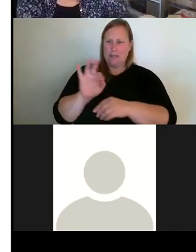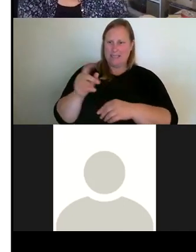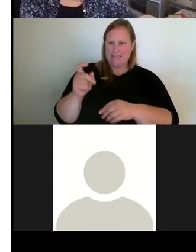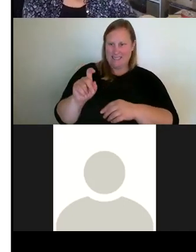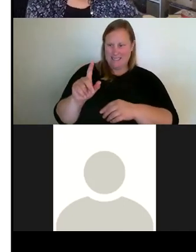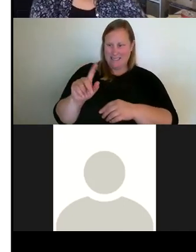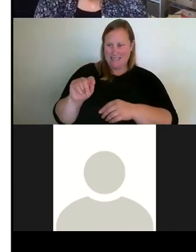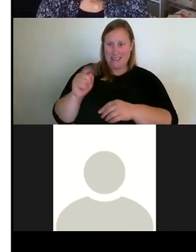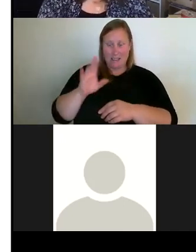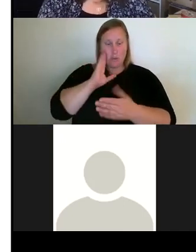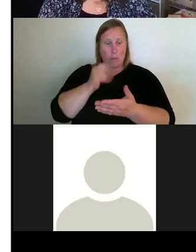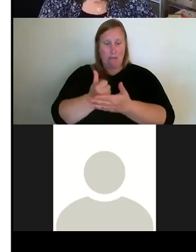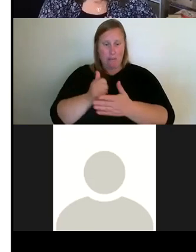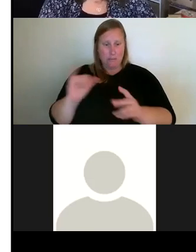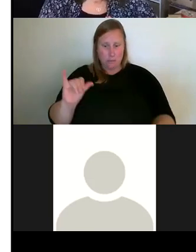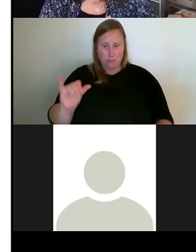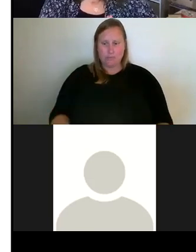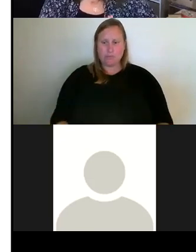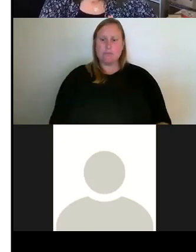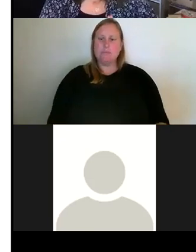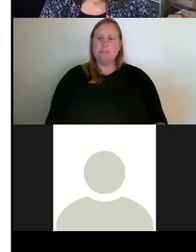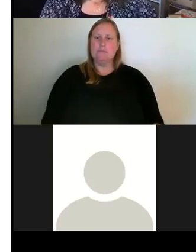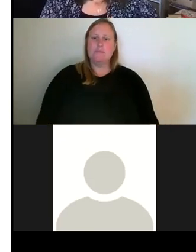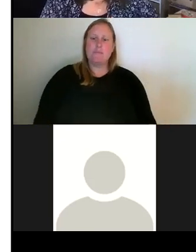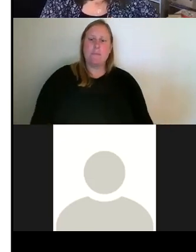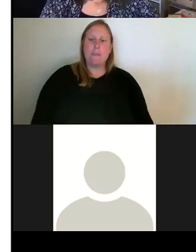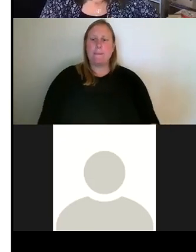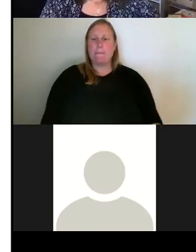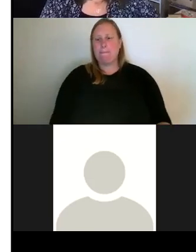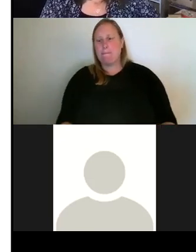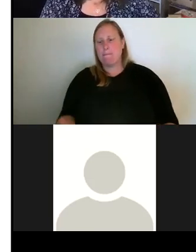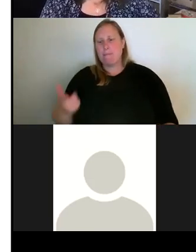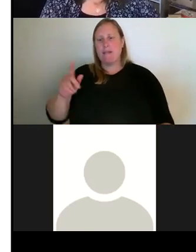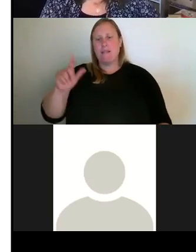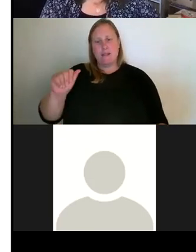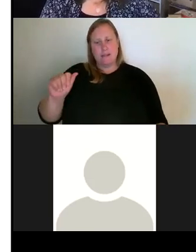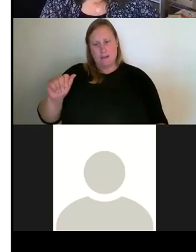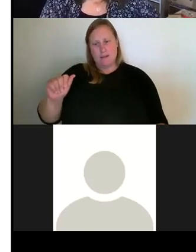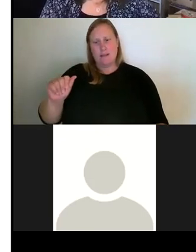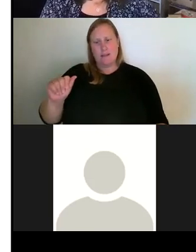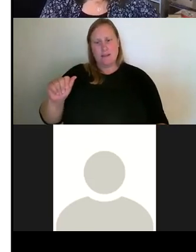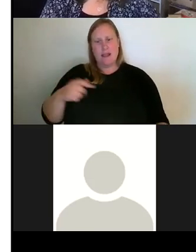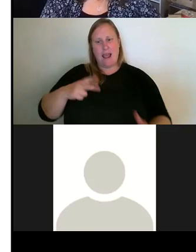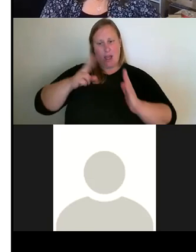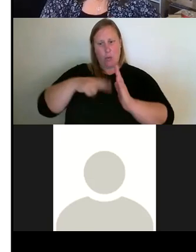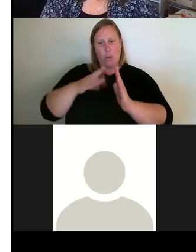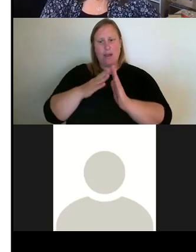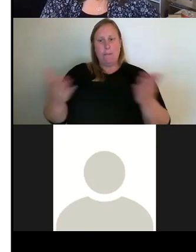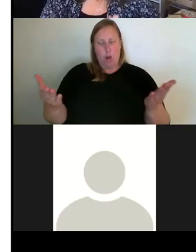So, I wanted to share with you some insights that I learned when I read a book called, "Letting go of the words."